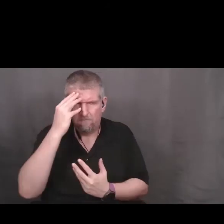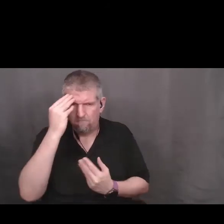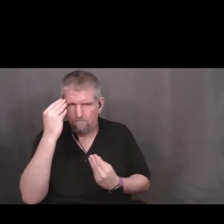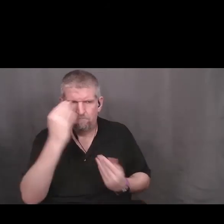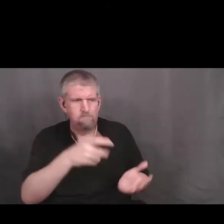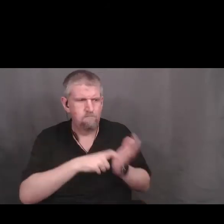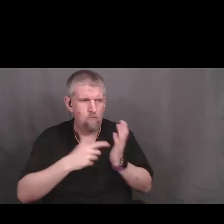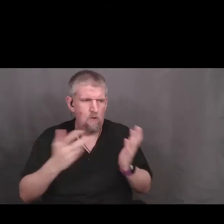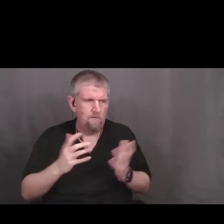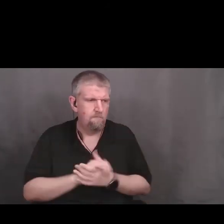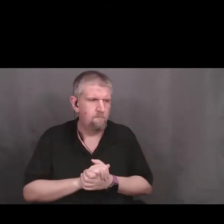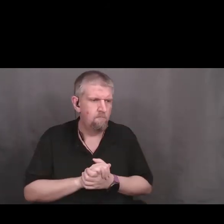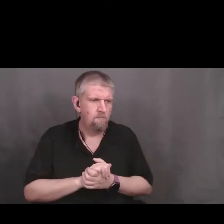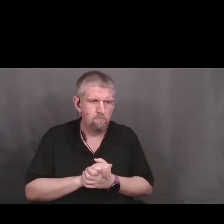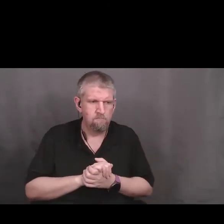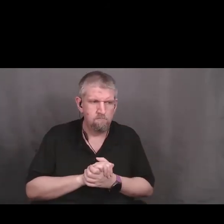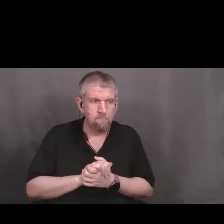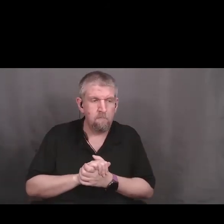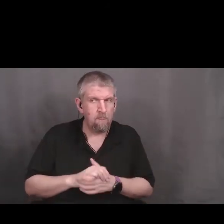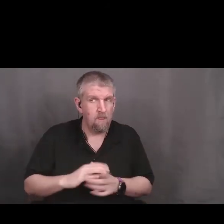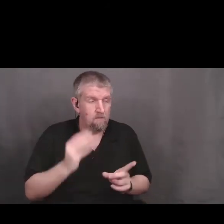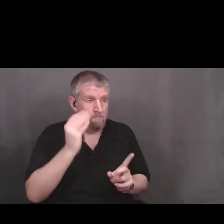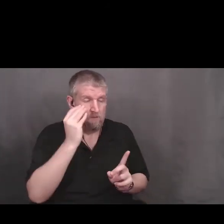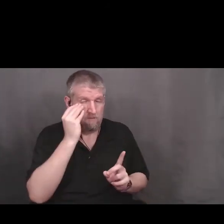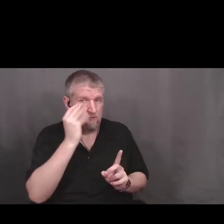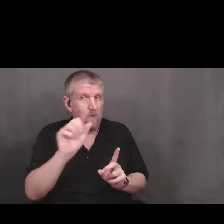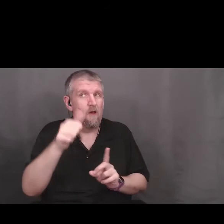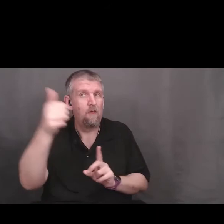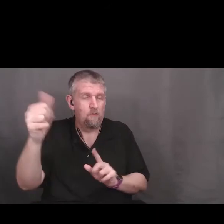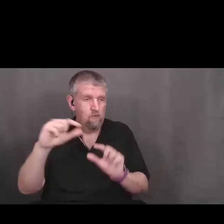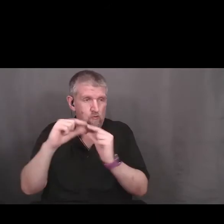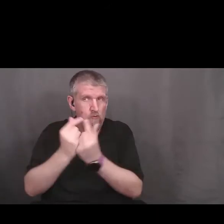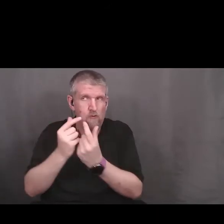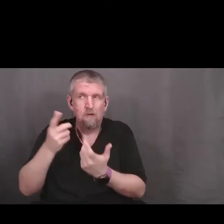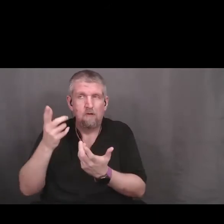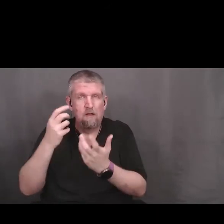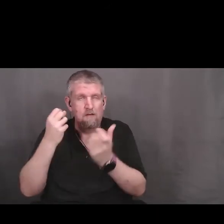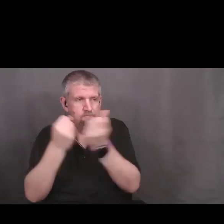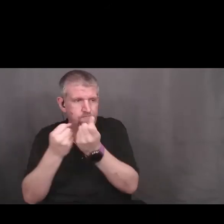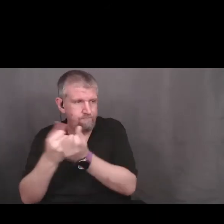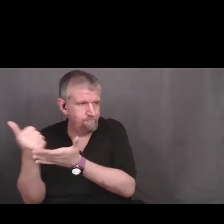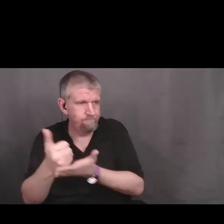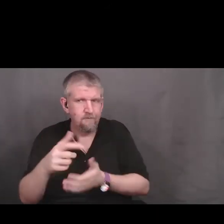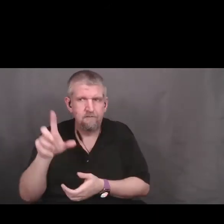is that there are advocacy groups, such as a Disability Rights Texas and other advocacy groups